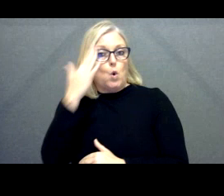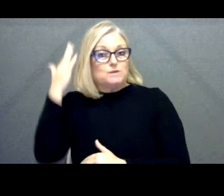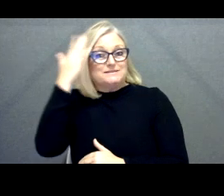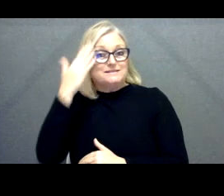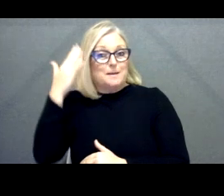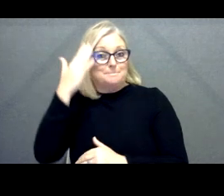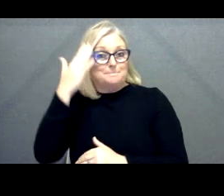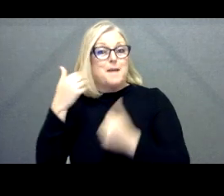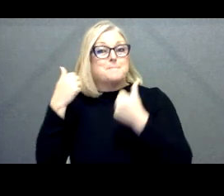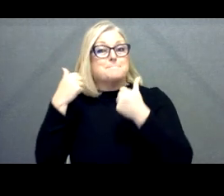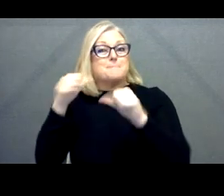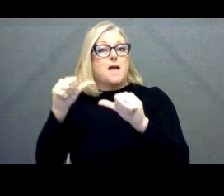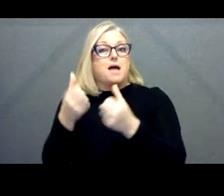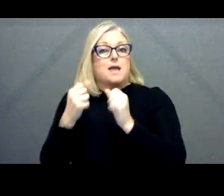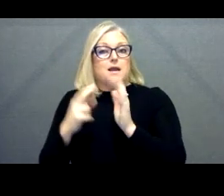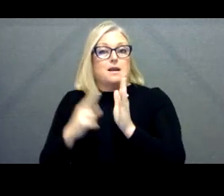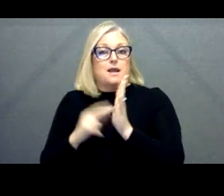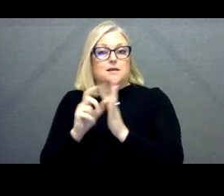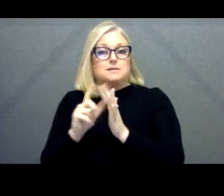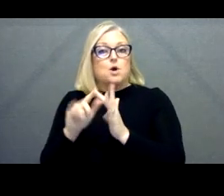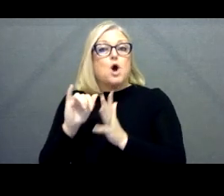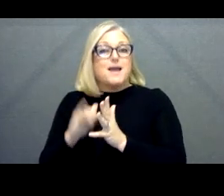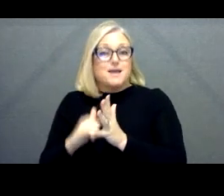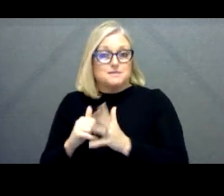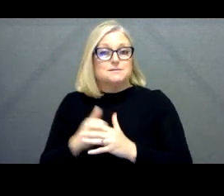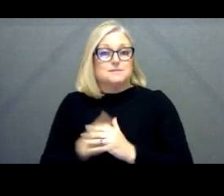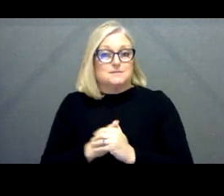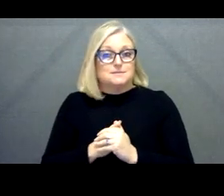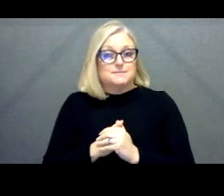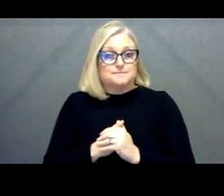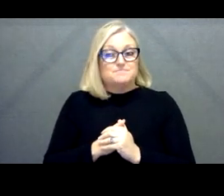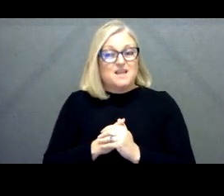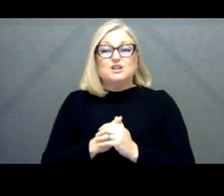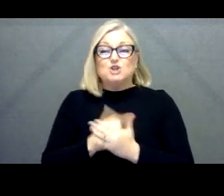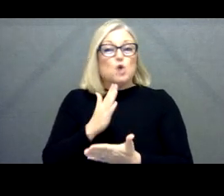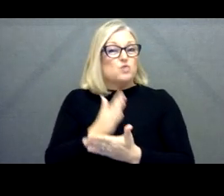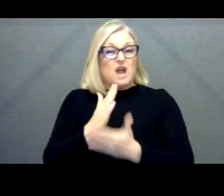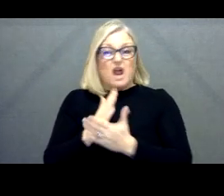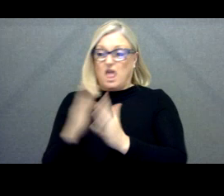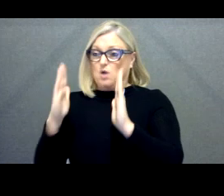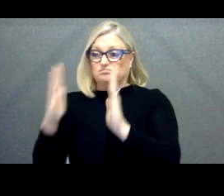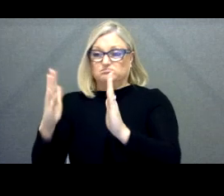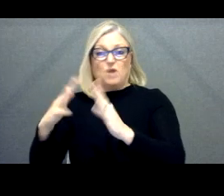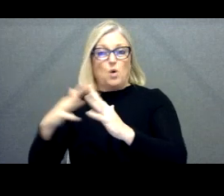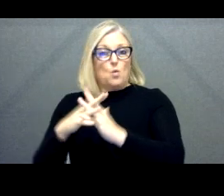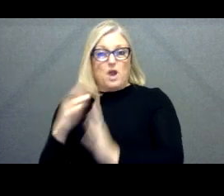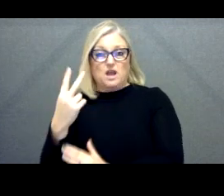Disability Insurance Scheme um so that is a great outcome to be able to get that within 12 weeks